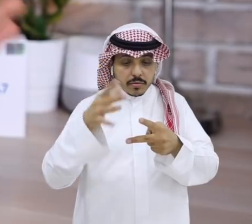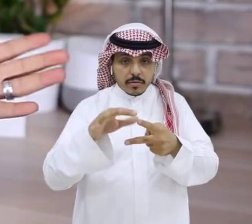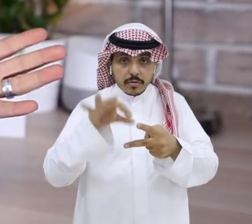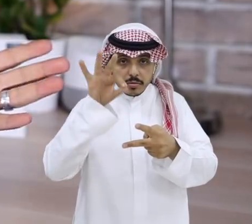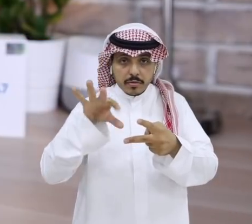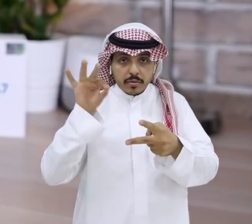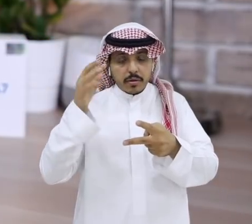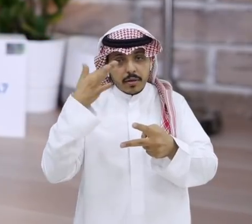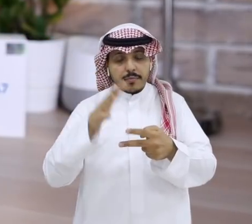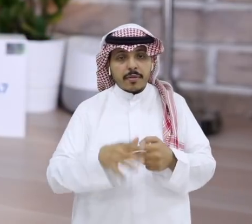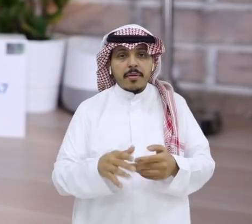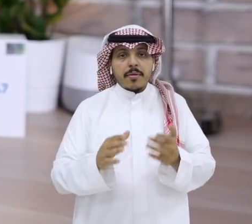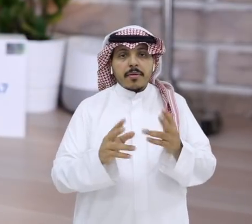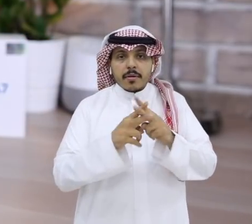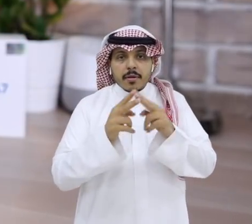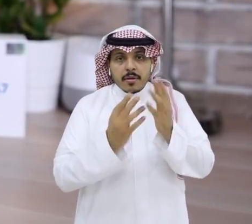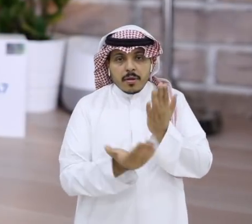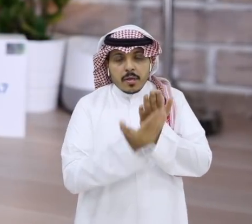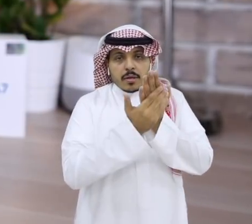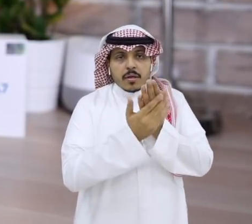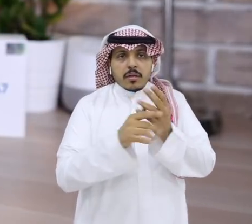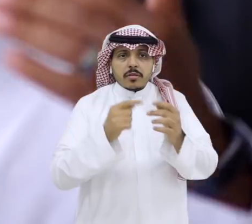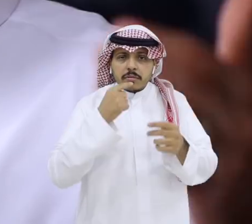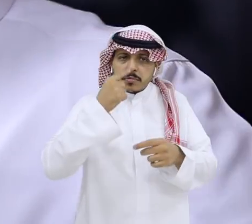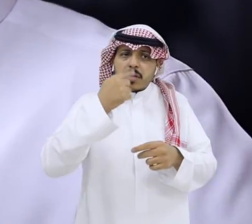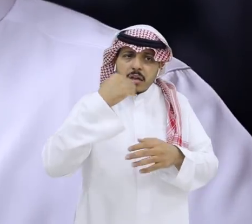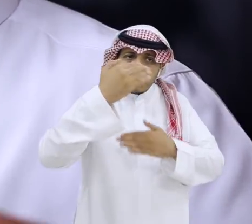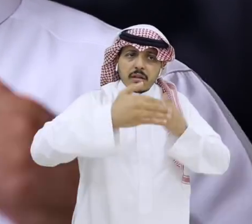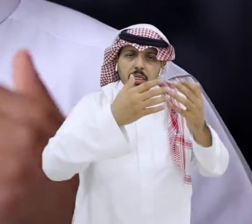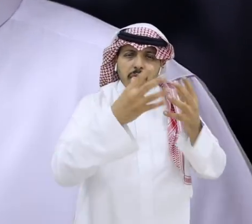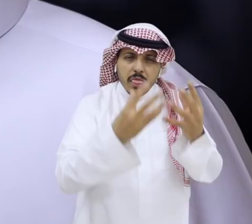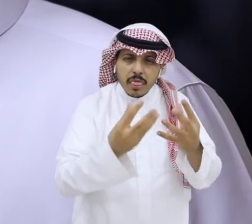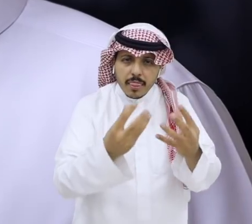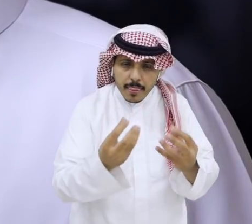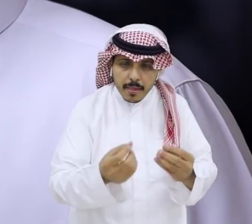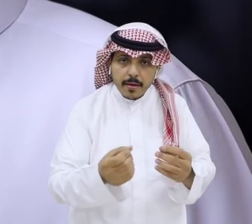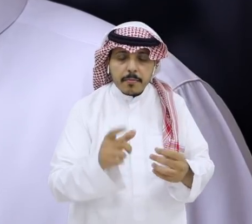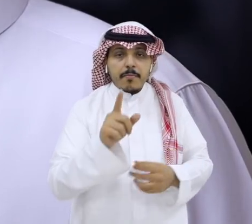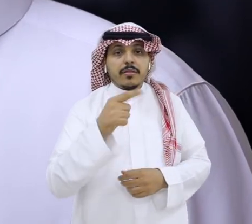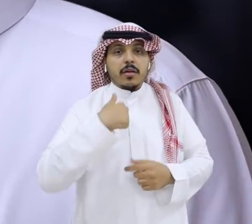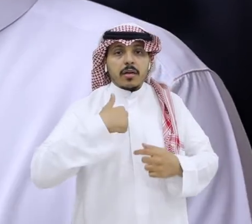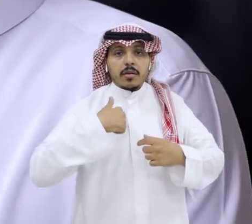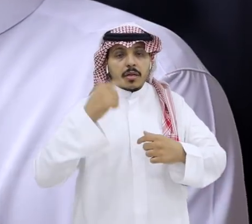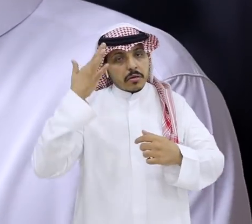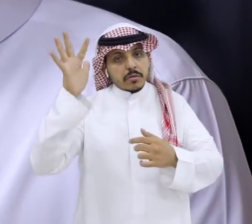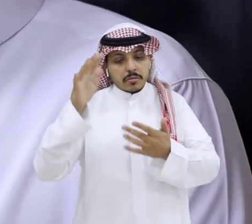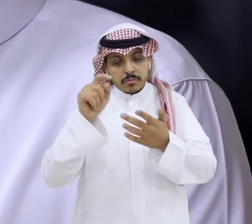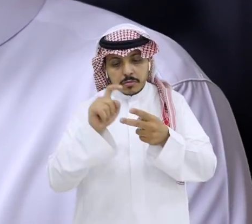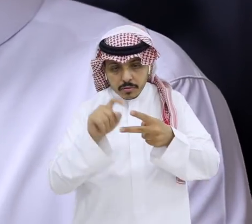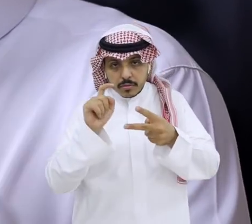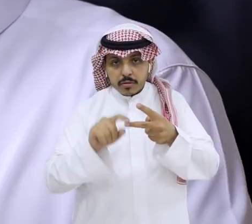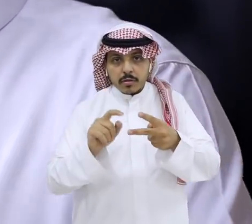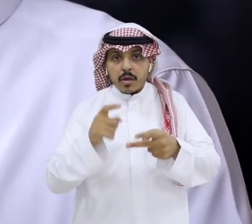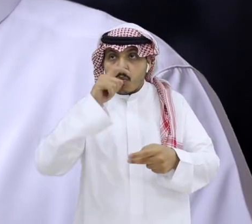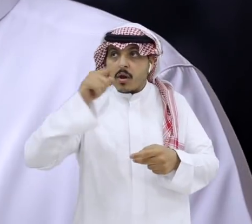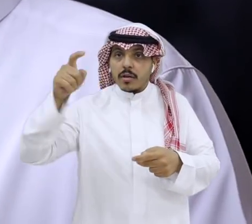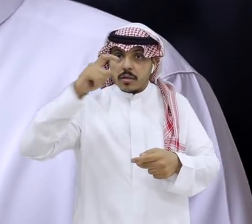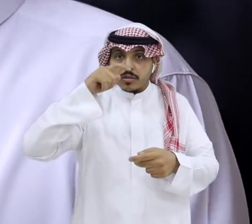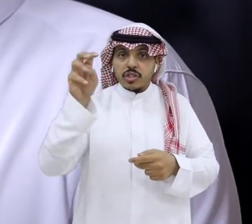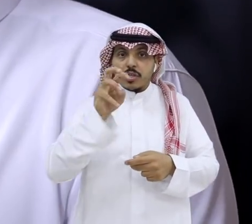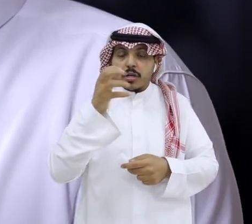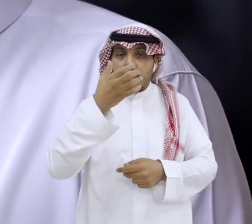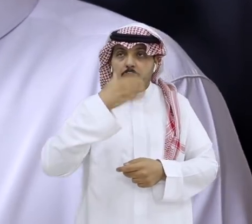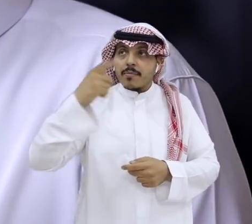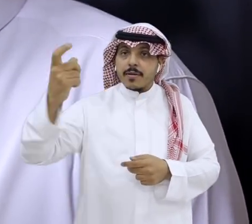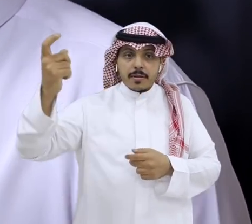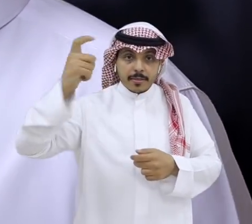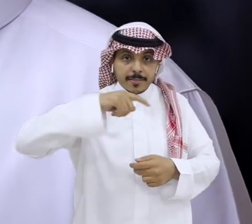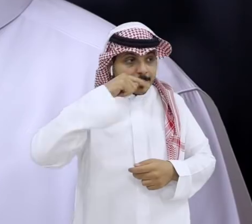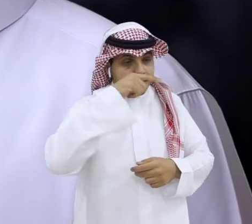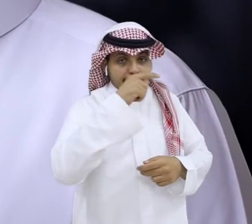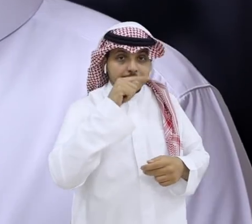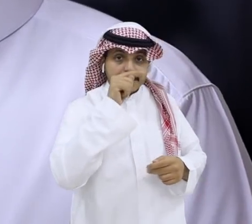We all know that batteries with age decrease, but now we have a choice rather than coerced by a company to do it.